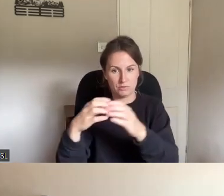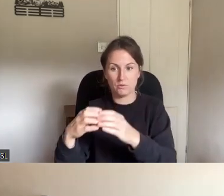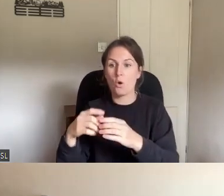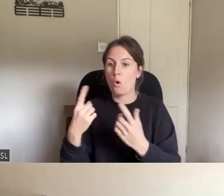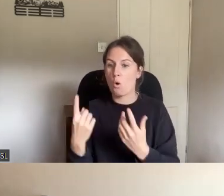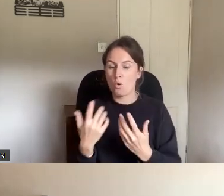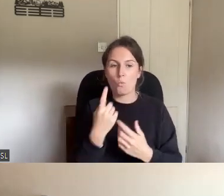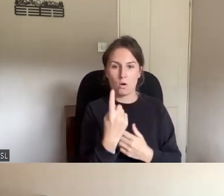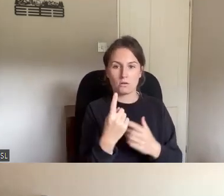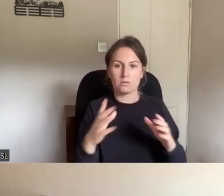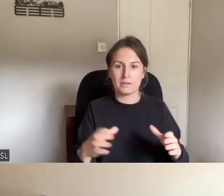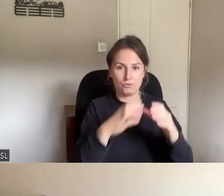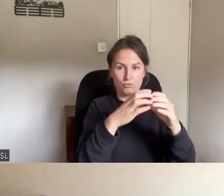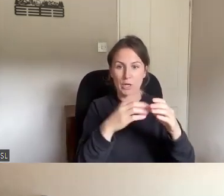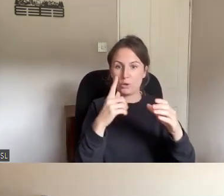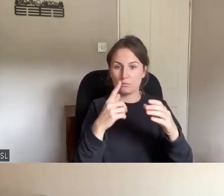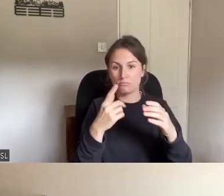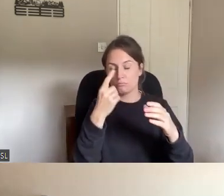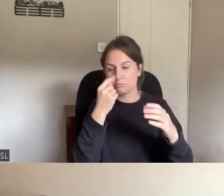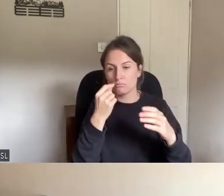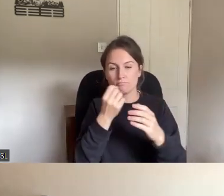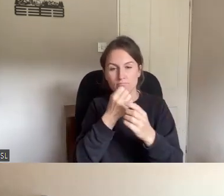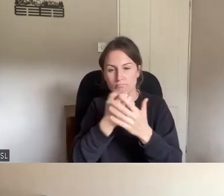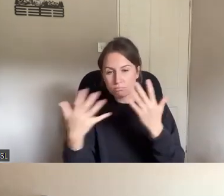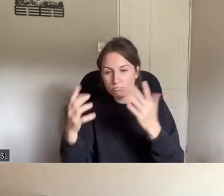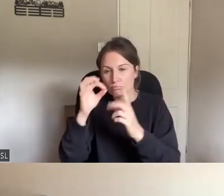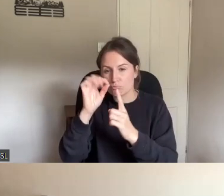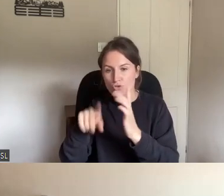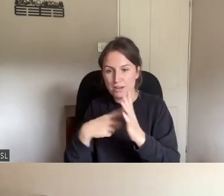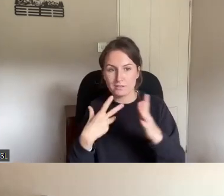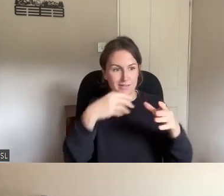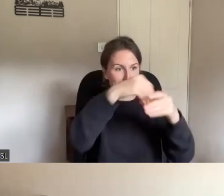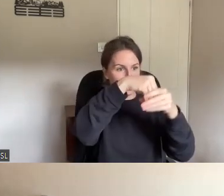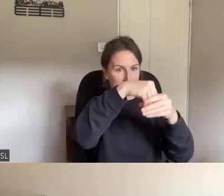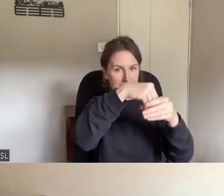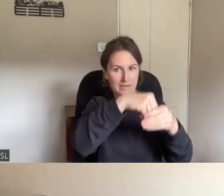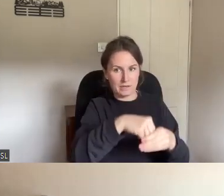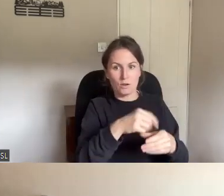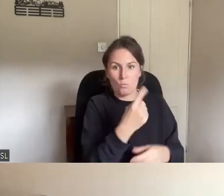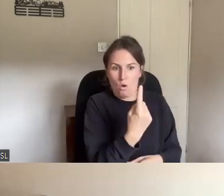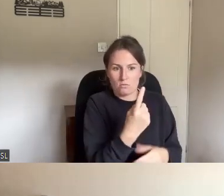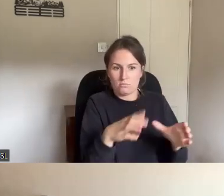if you would like to as well. Those of you that have been with us from the beginning of the awards,